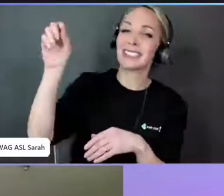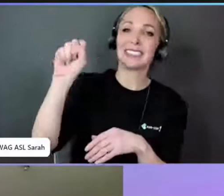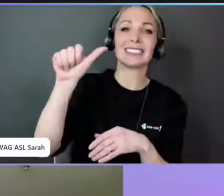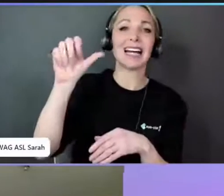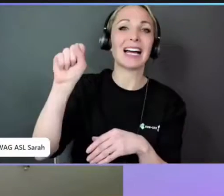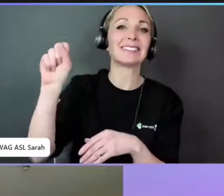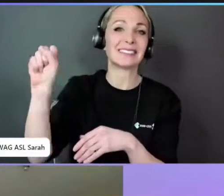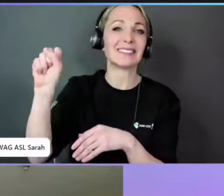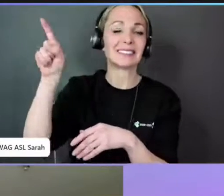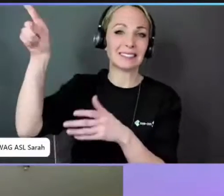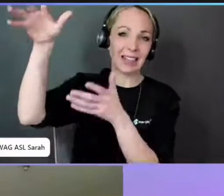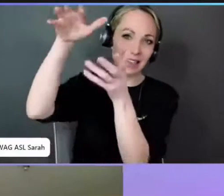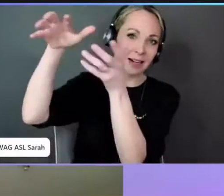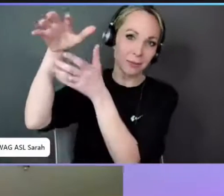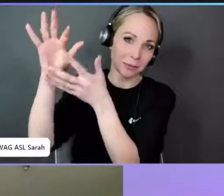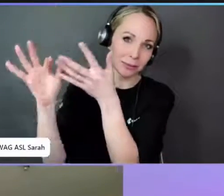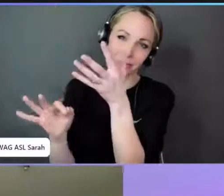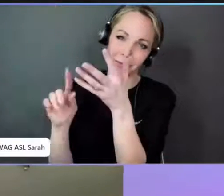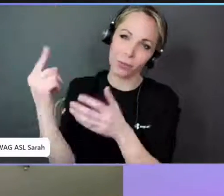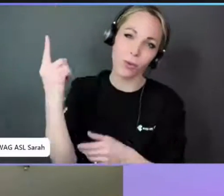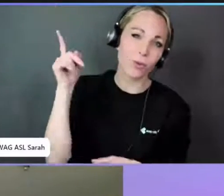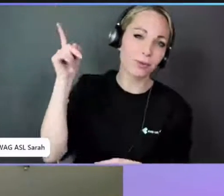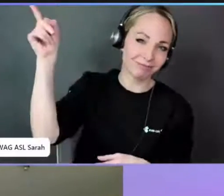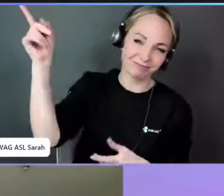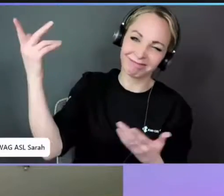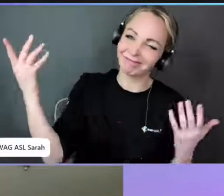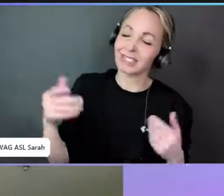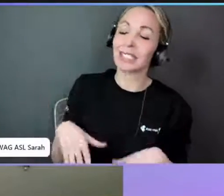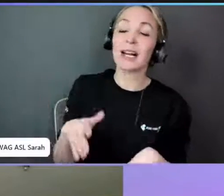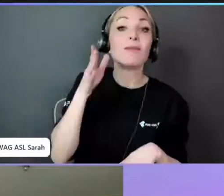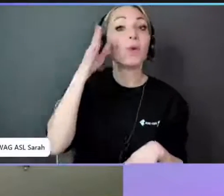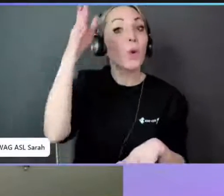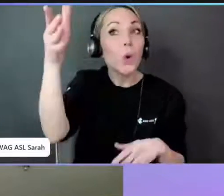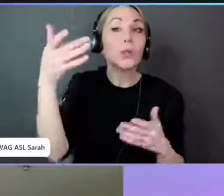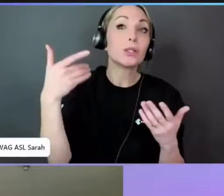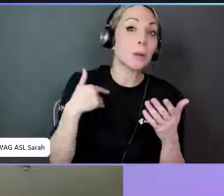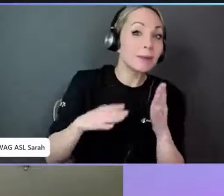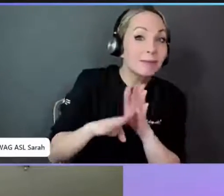As we develop the product in the future, we're gonna be looking to add potentially